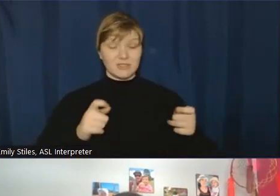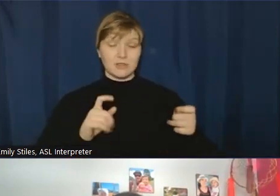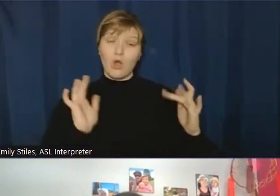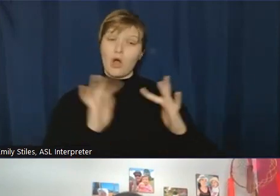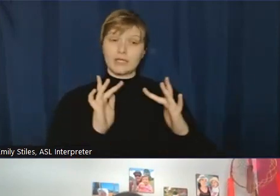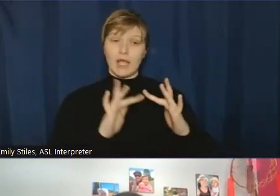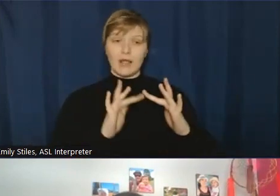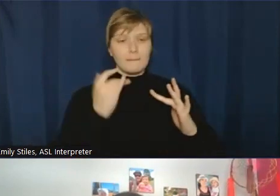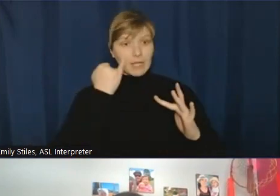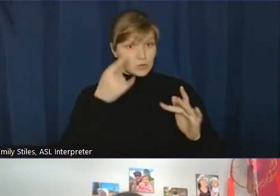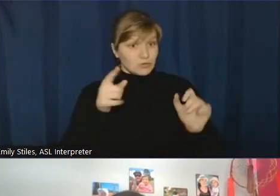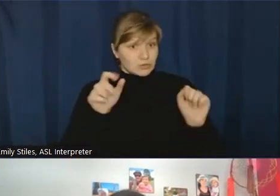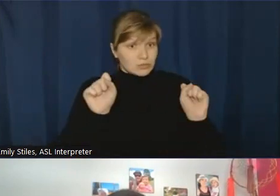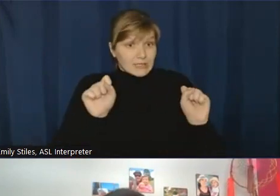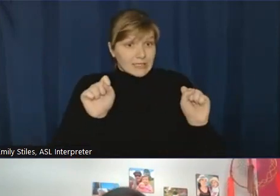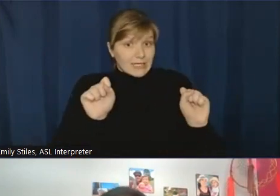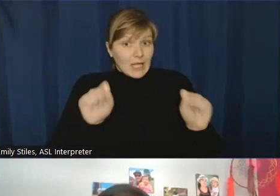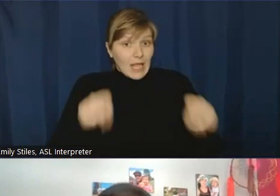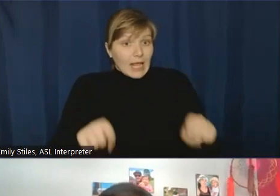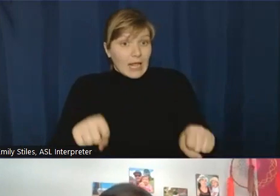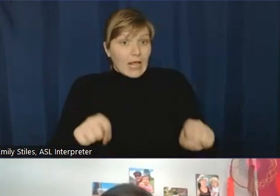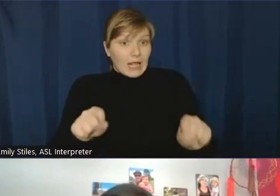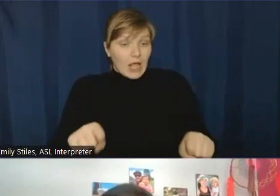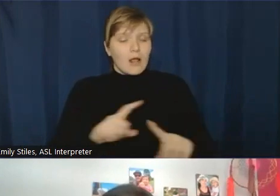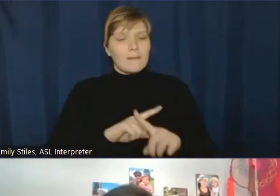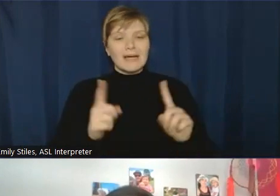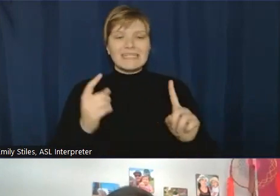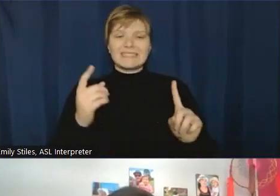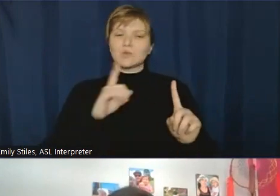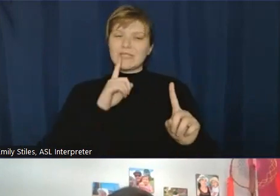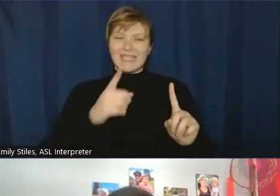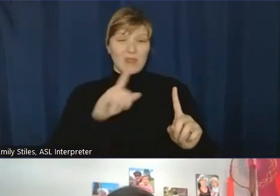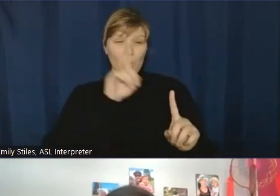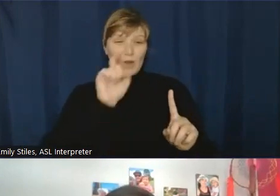question is just how to extend the service to be most useful to the community and how to fund it.